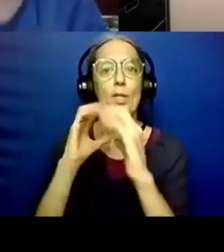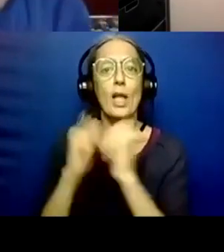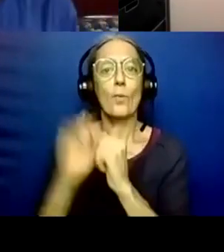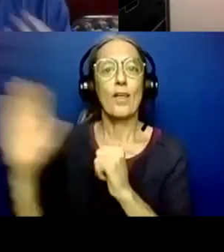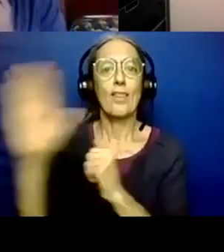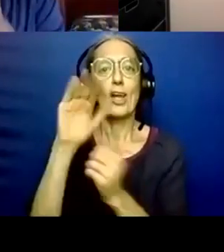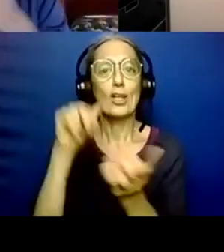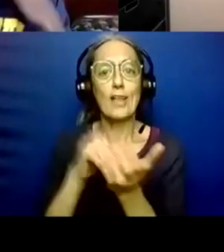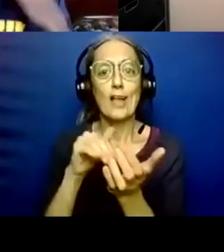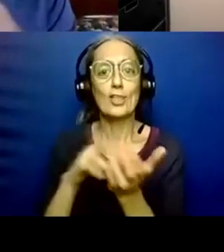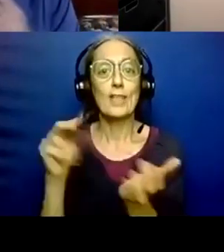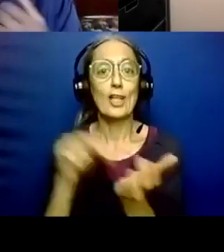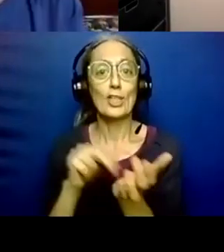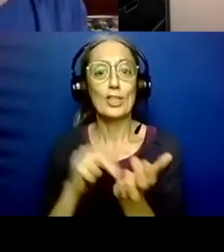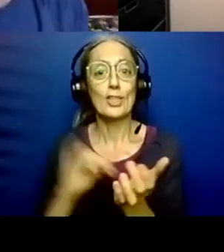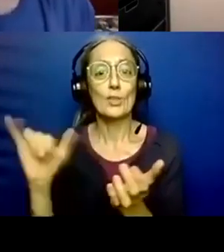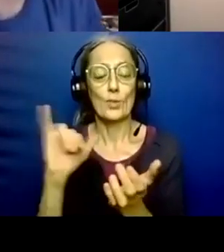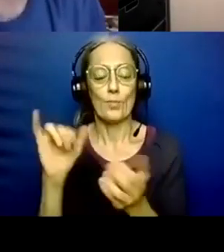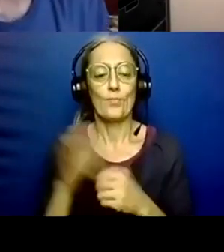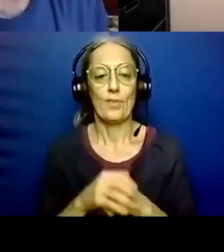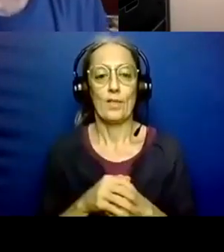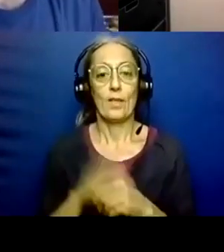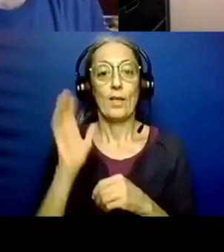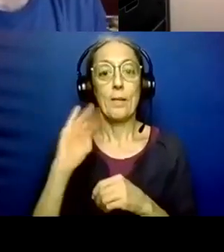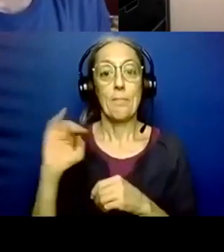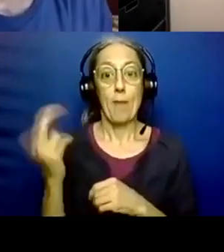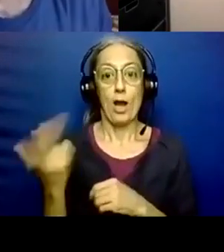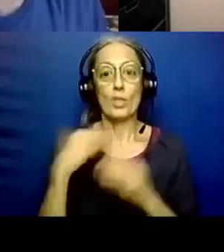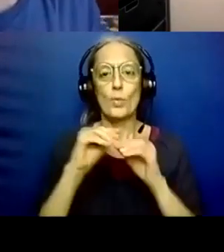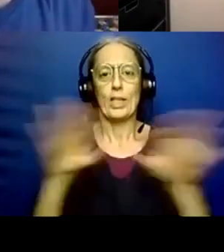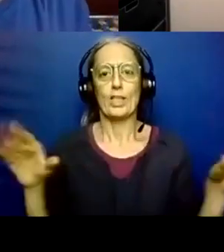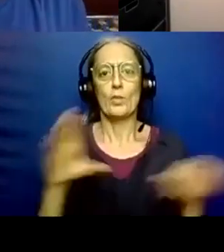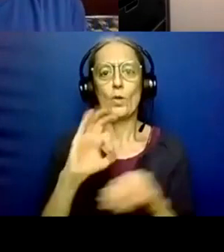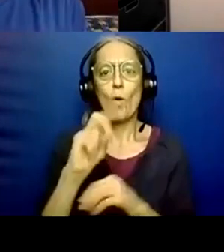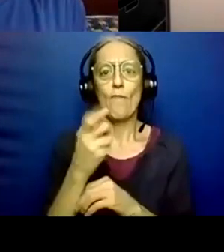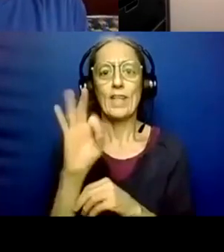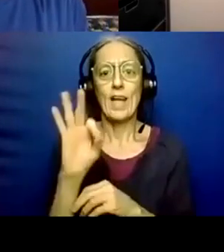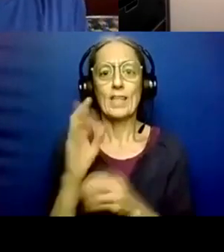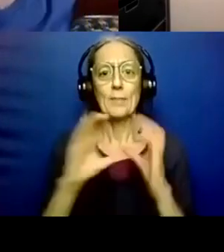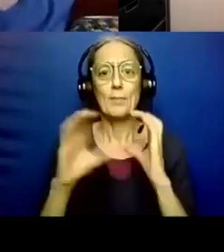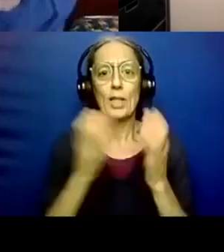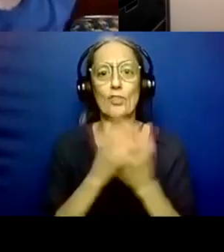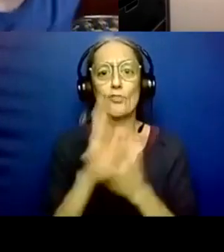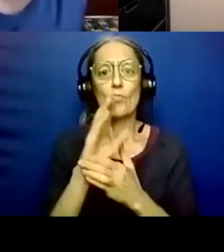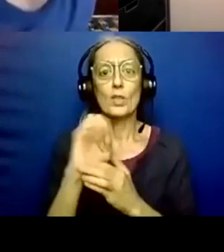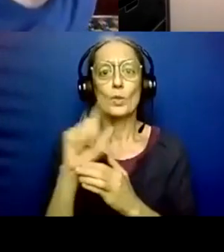Back in March, we issued a COVID-19 Communication Rights Toolkit. And we have a number of other toolkits